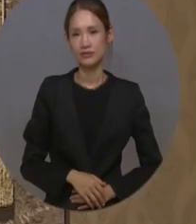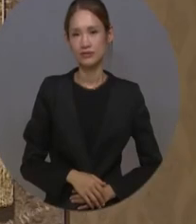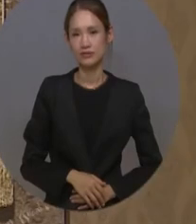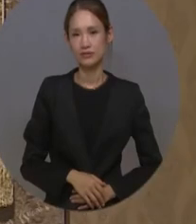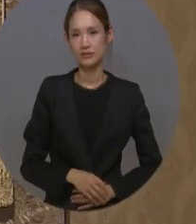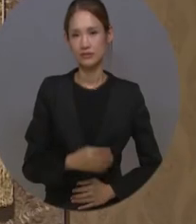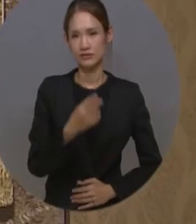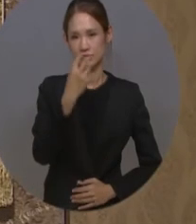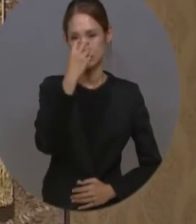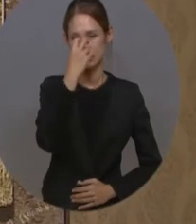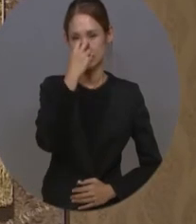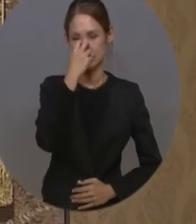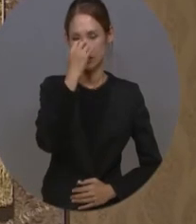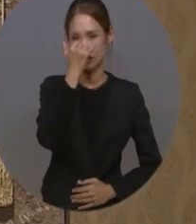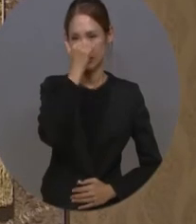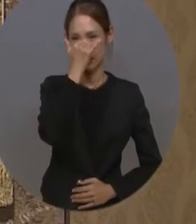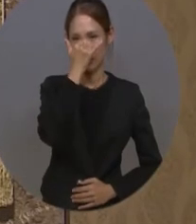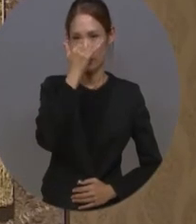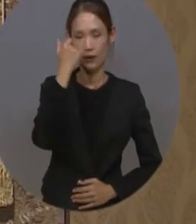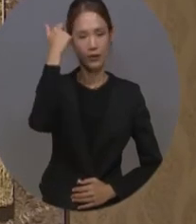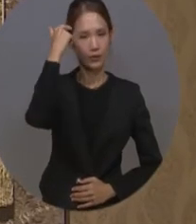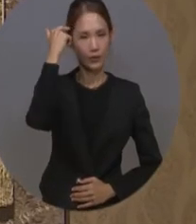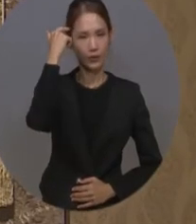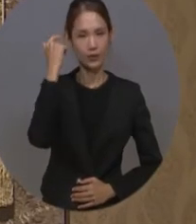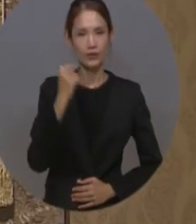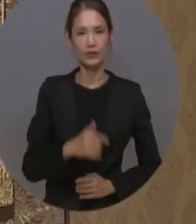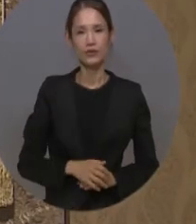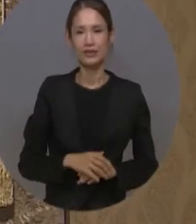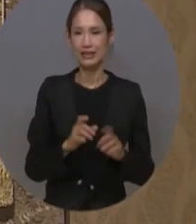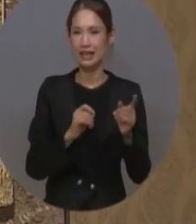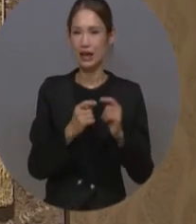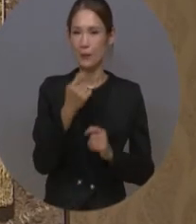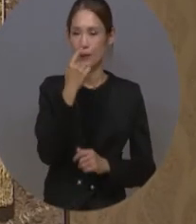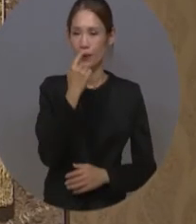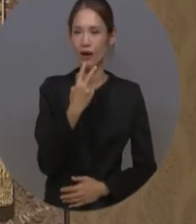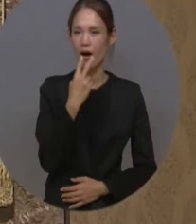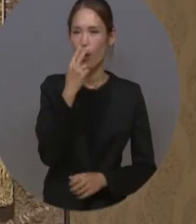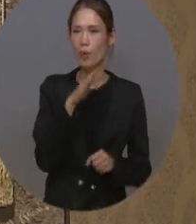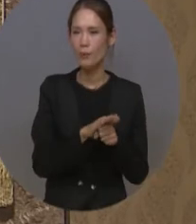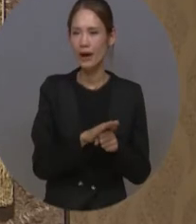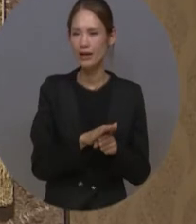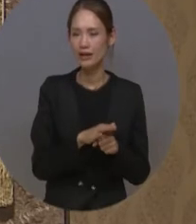This is the sound made when the nose shakes. This is the sound I hear when you have stuffy nose